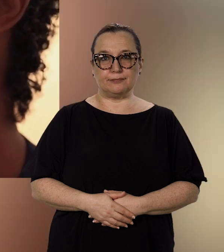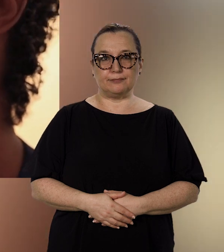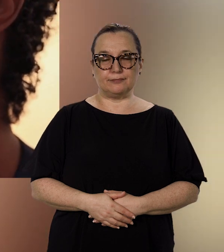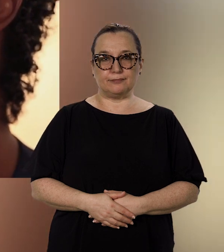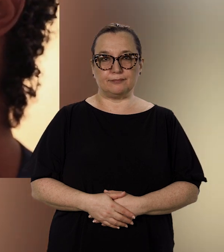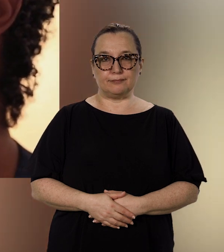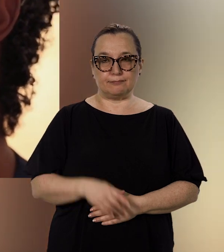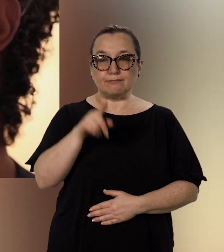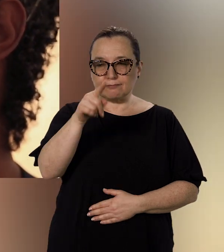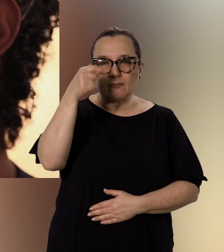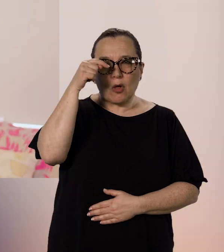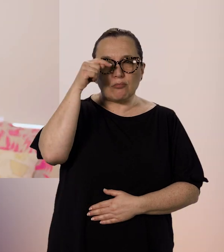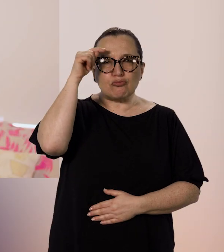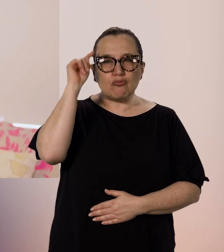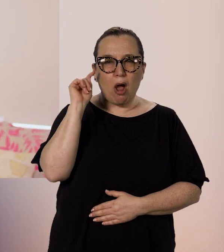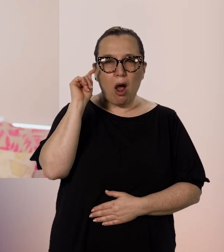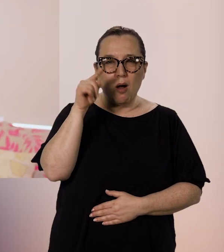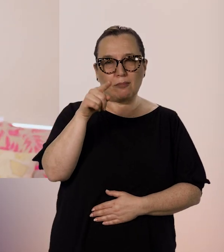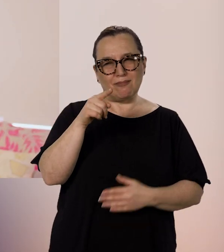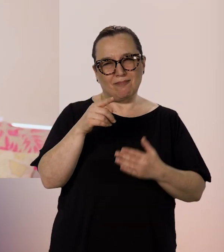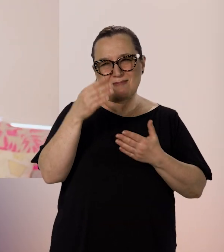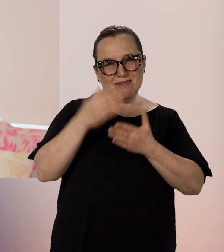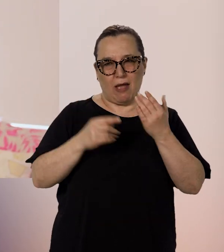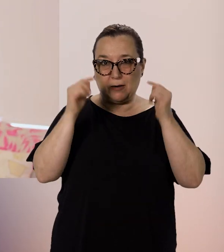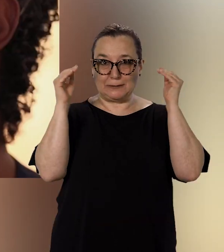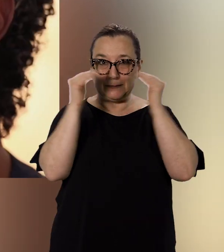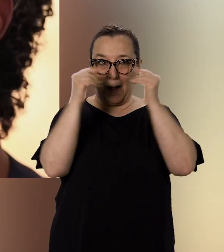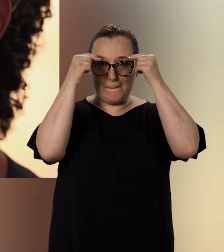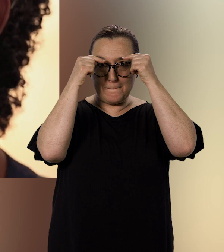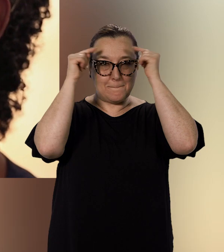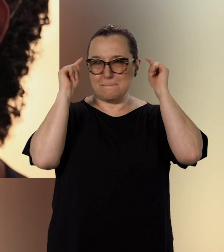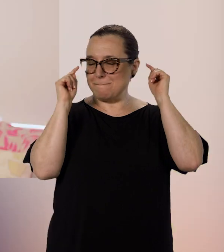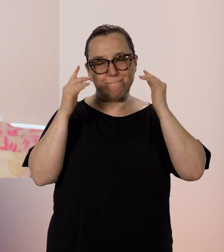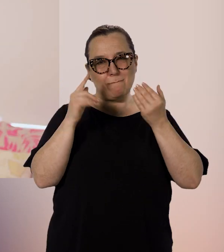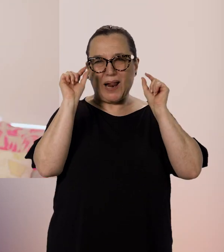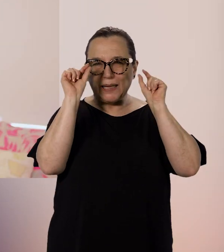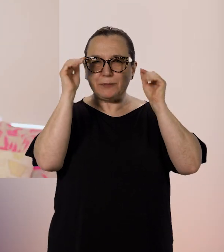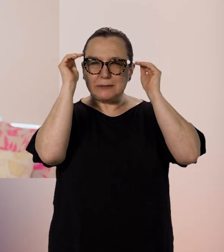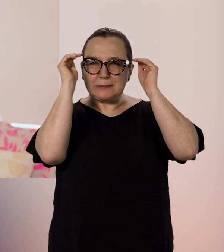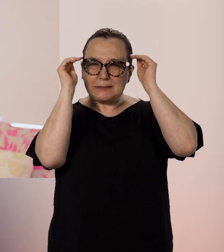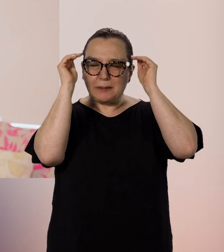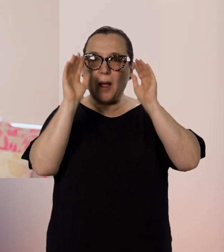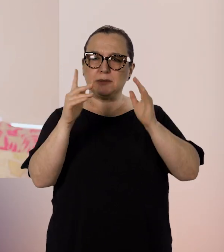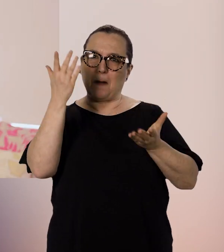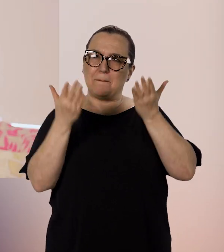What you'll find with your brows is that you'll never have completely symmetrical brows, so it's all about balancing the facial features.